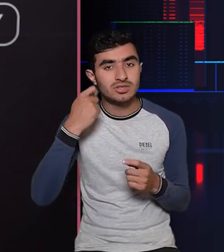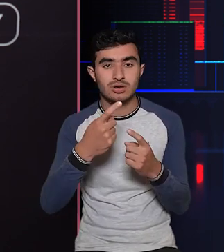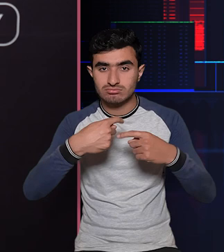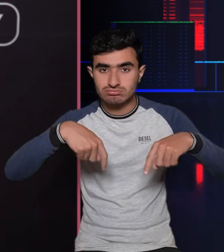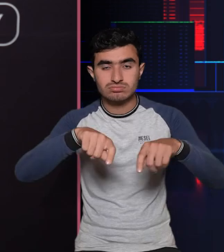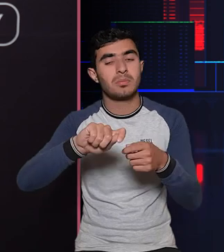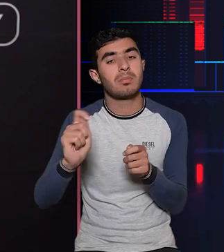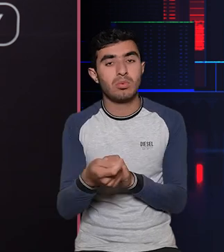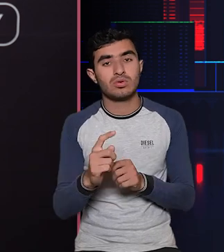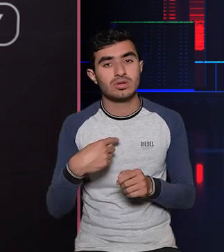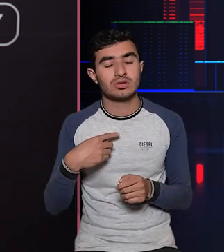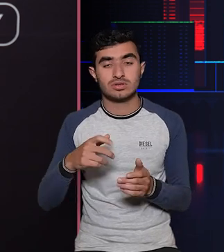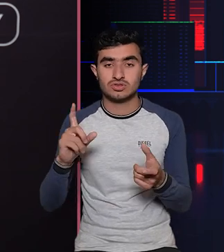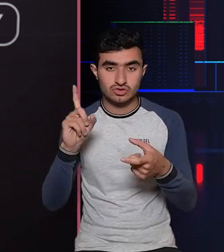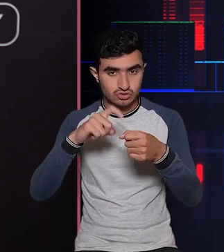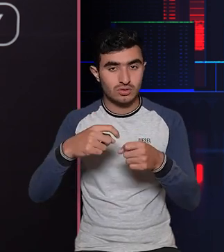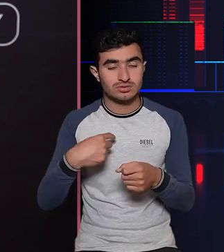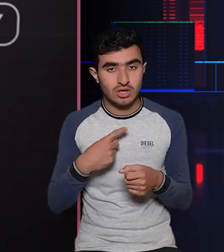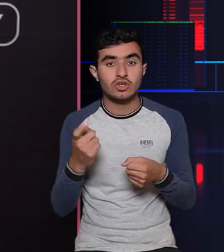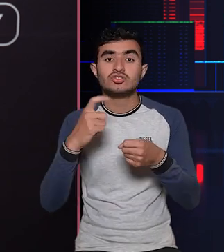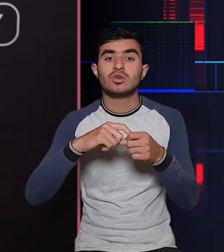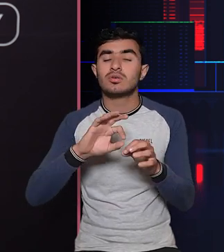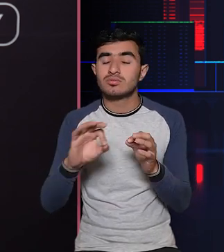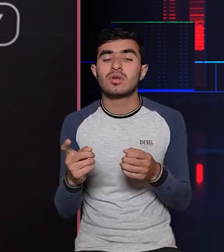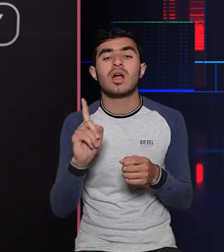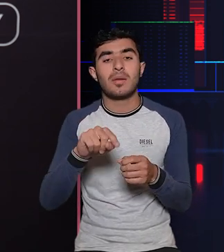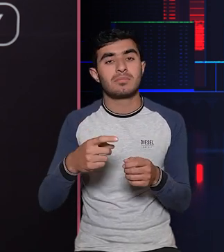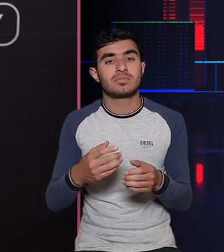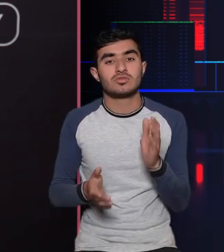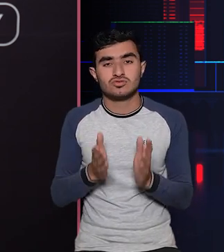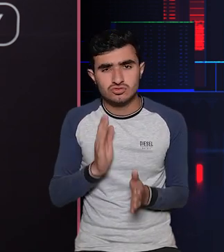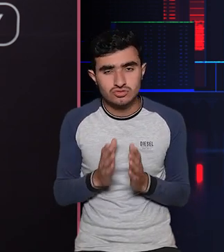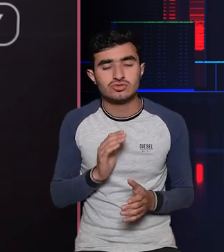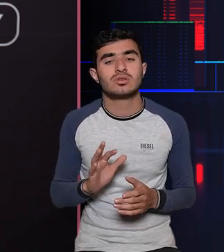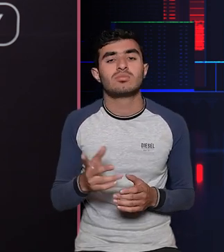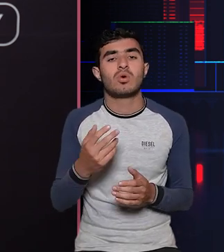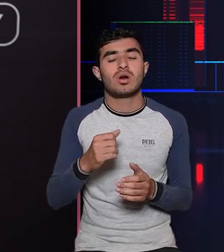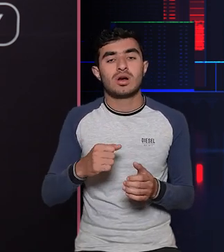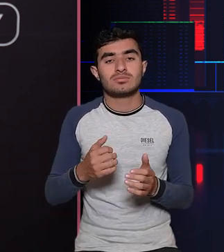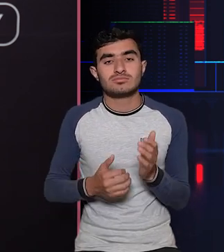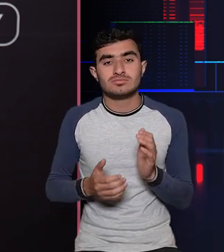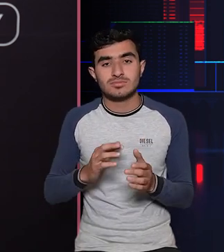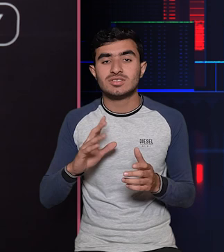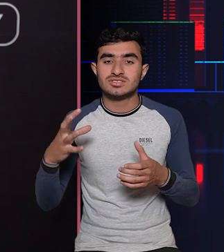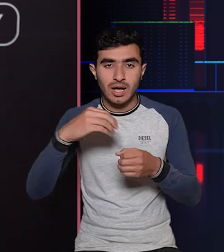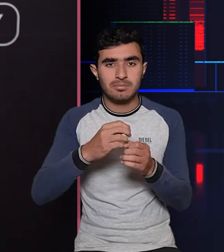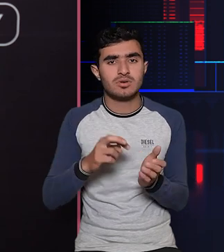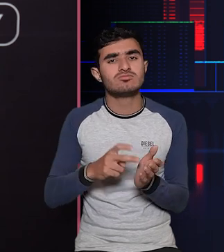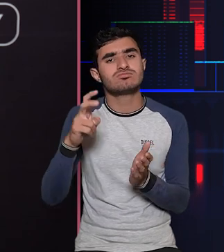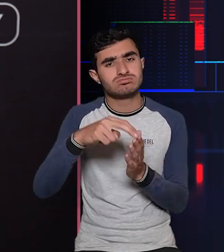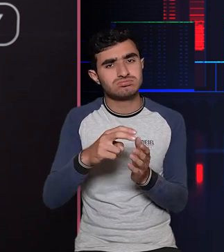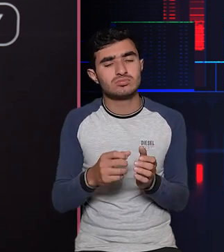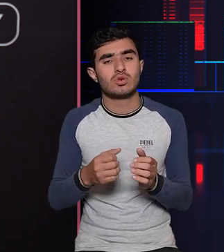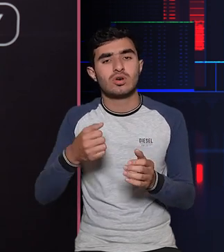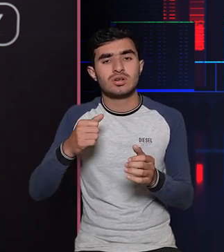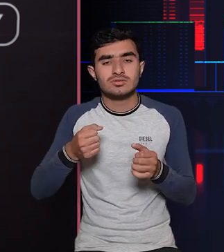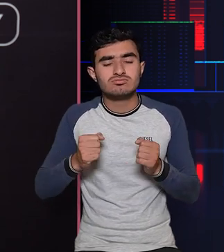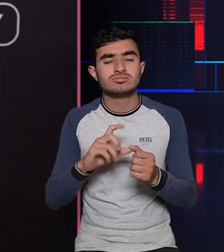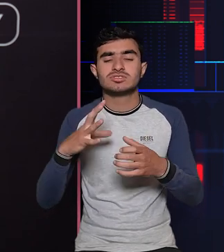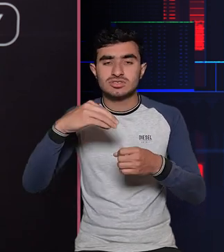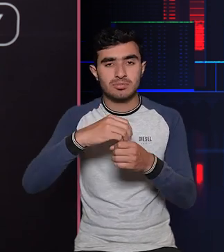After exams when I had my O 3 holidays, I joined Punjab stadium in which I focused more